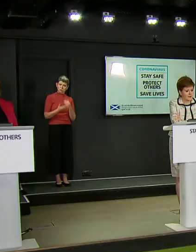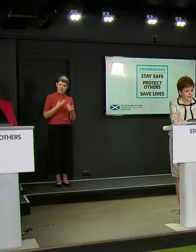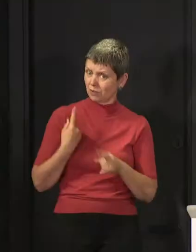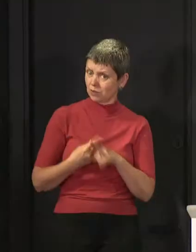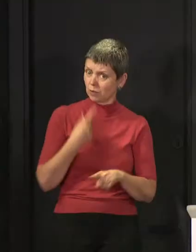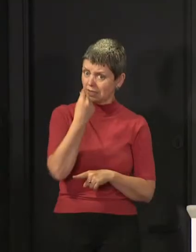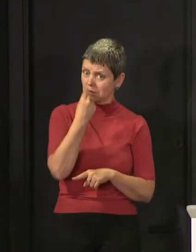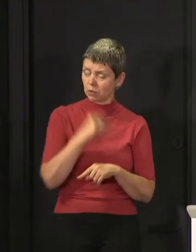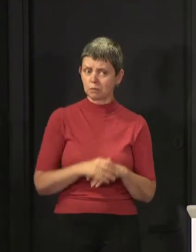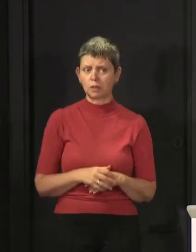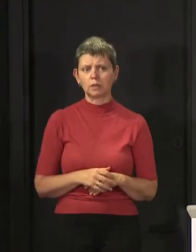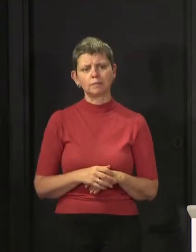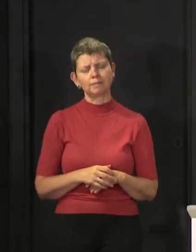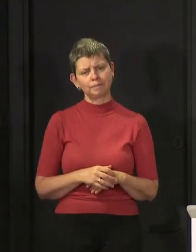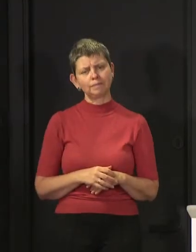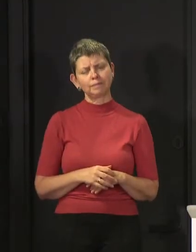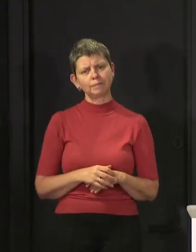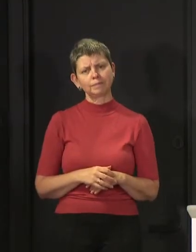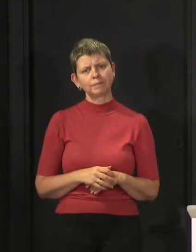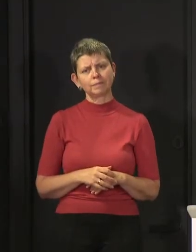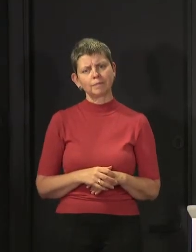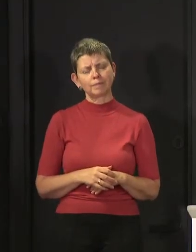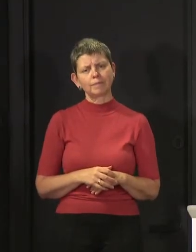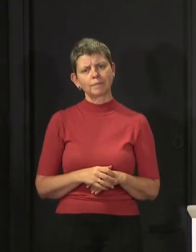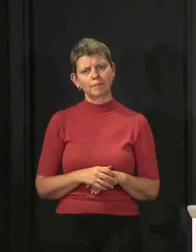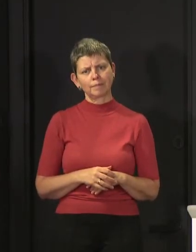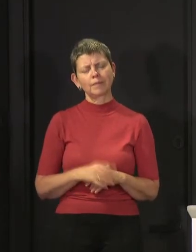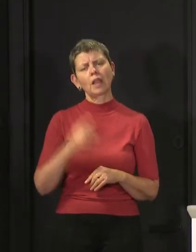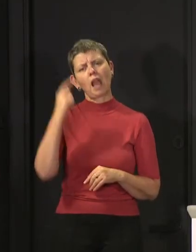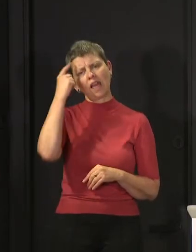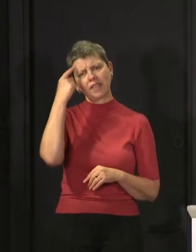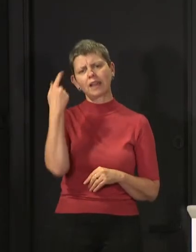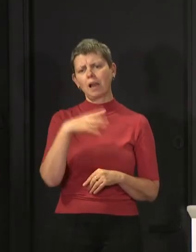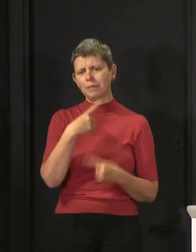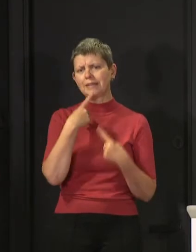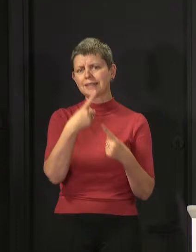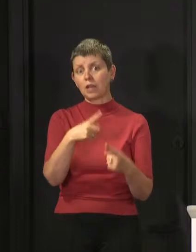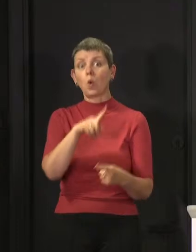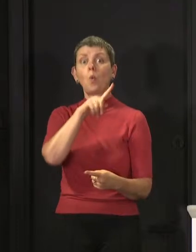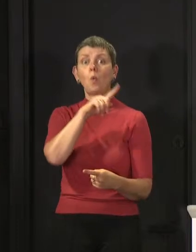I think I've probably made clear a few times the rational process that we will go through